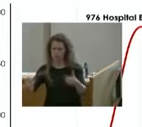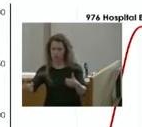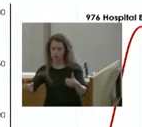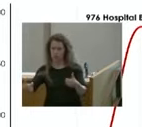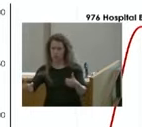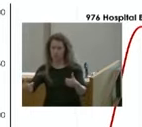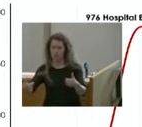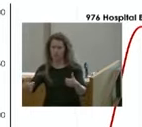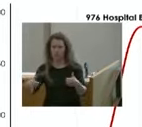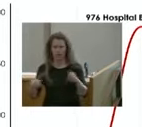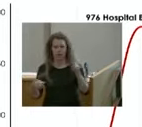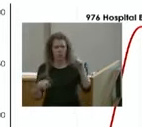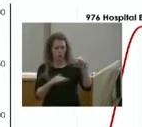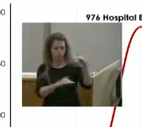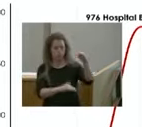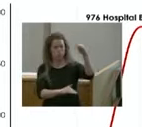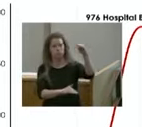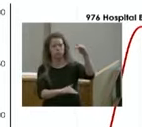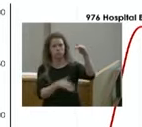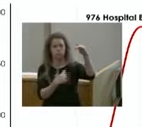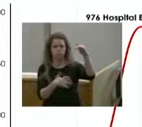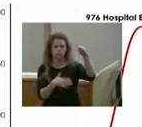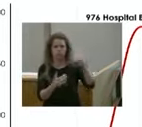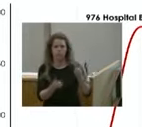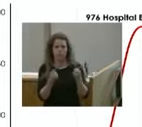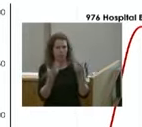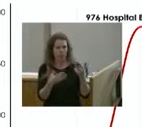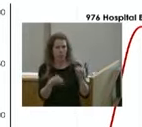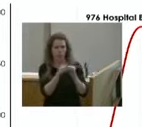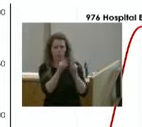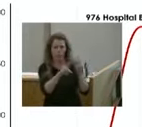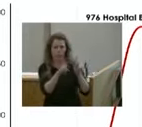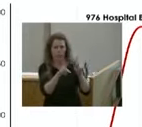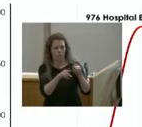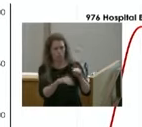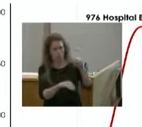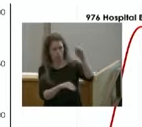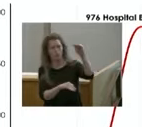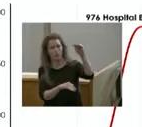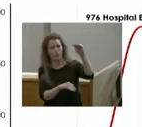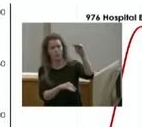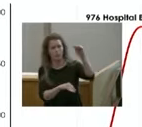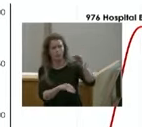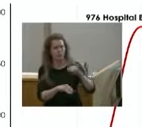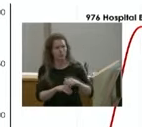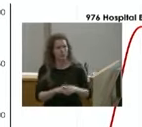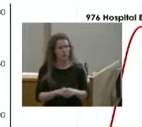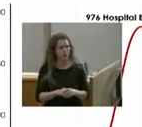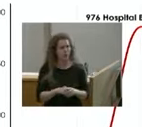higher, the other one is much lower. There is a line drawn on here for licensed bed